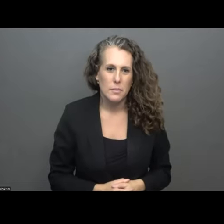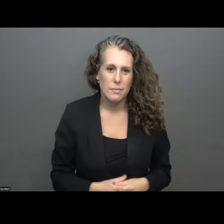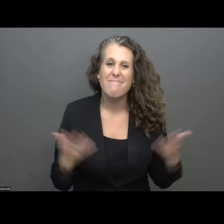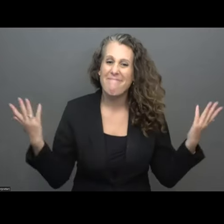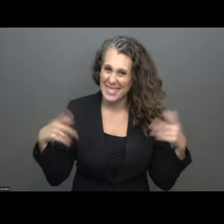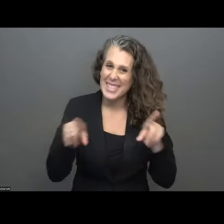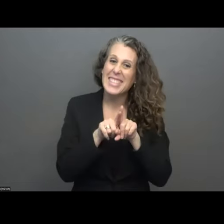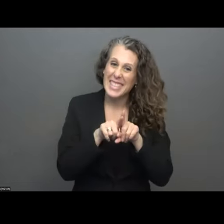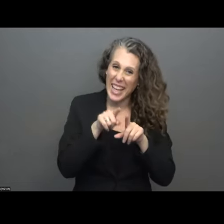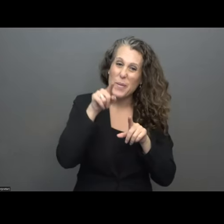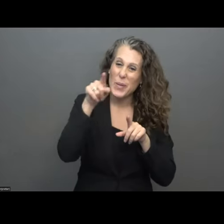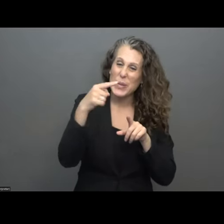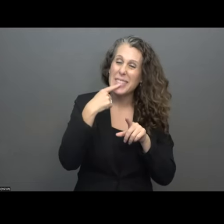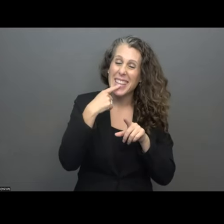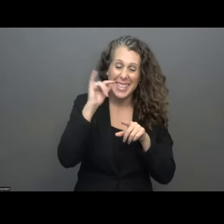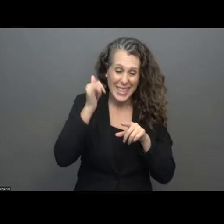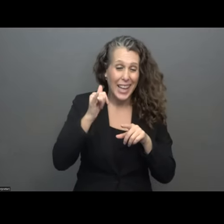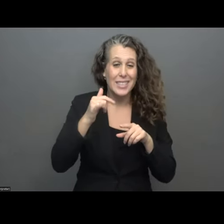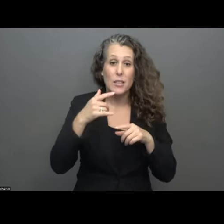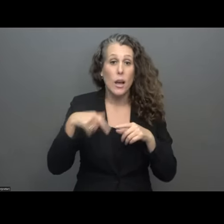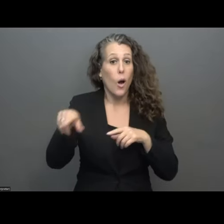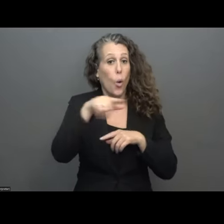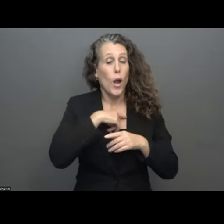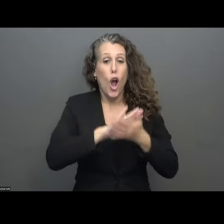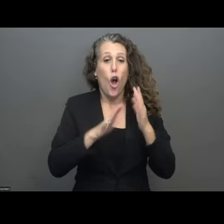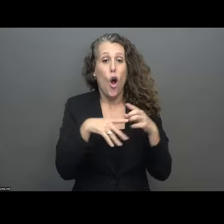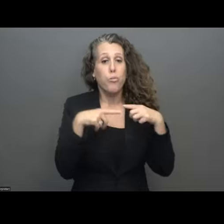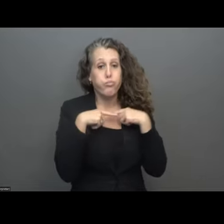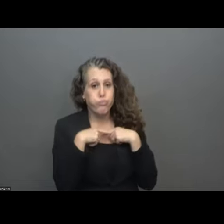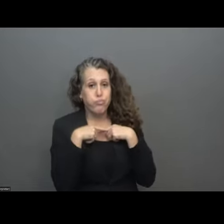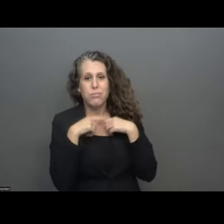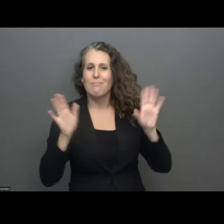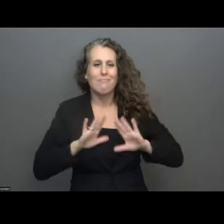but it's a good start and very good practices that could be replicated adapted in different